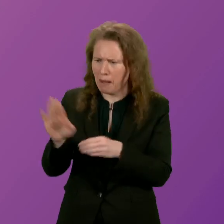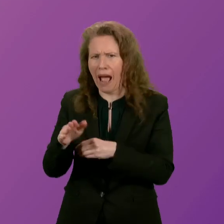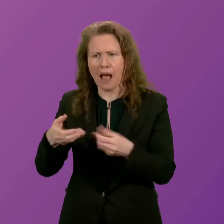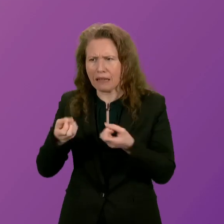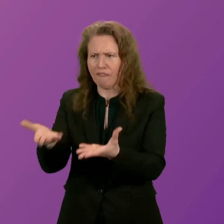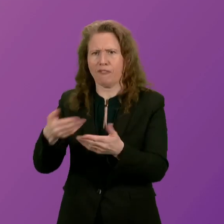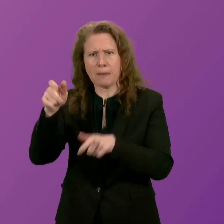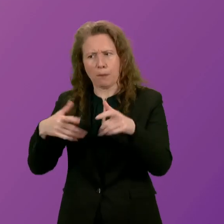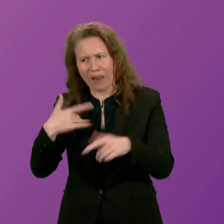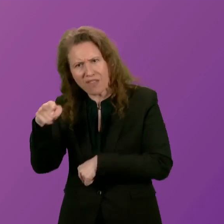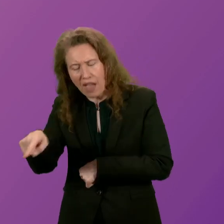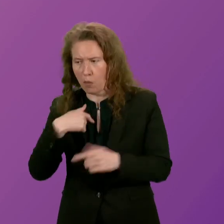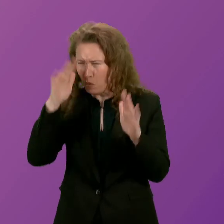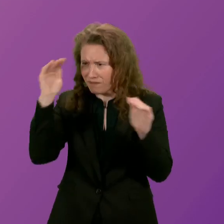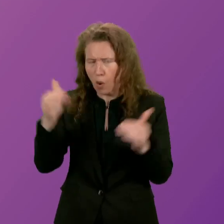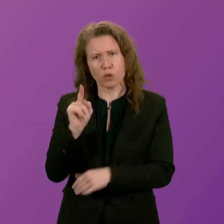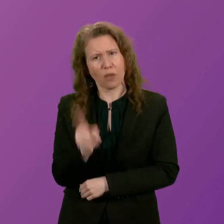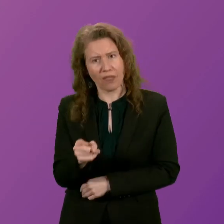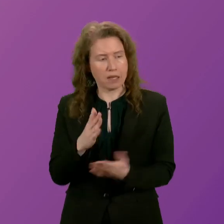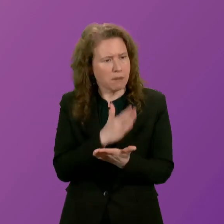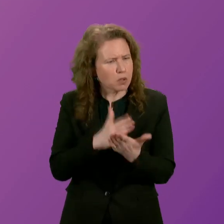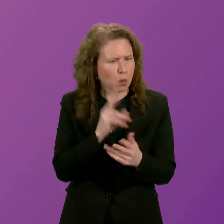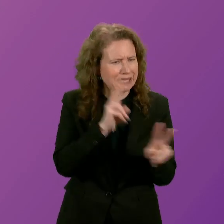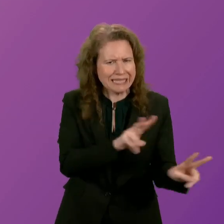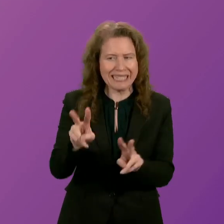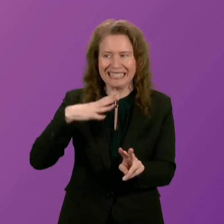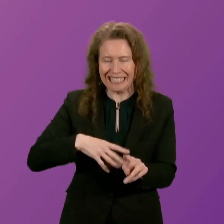and we will focus on making sure that we address the needs of people in Scotland.